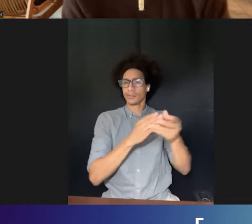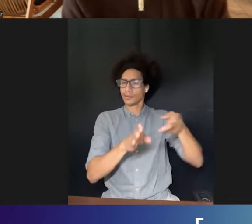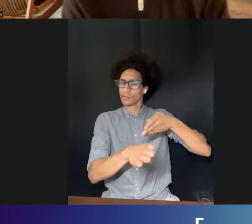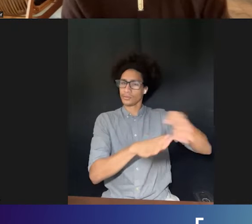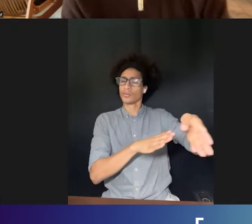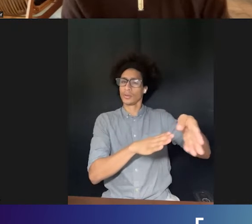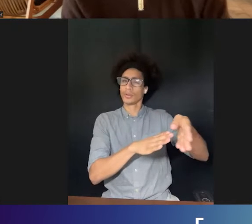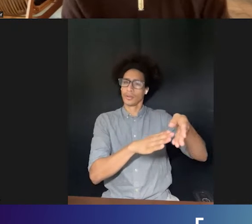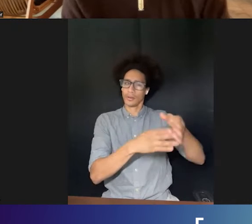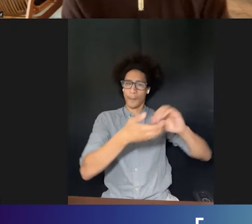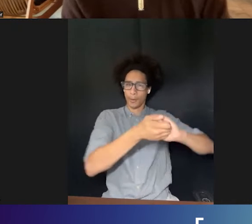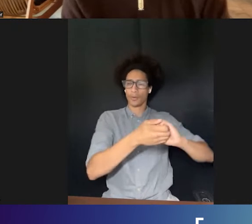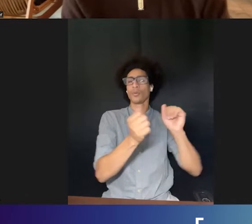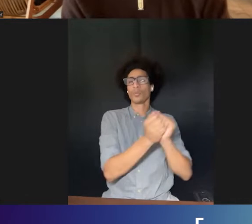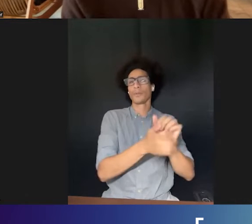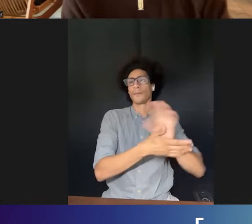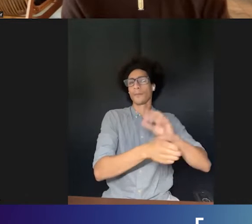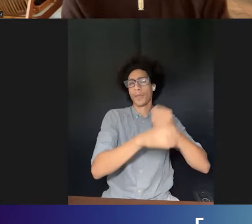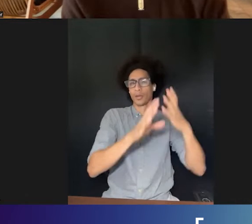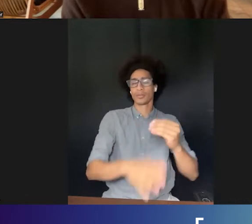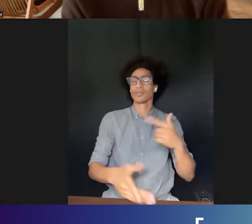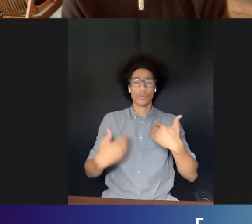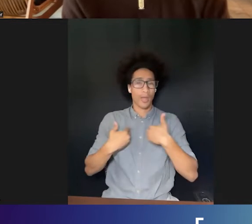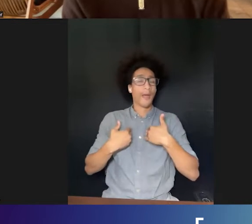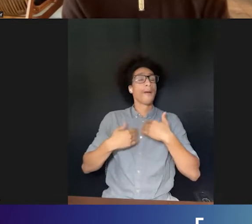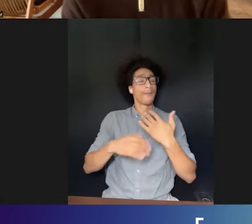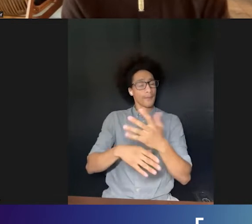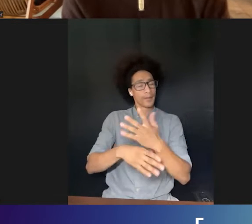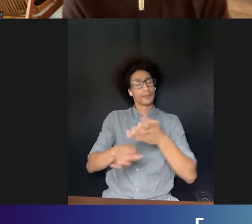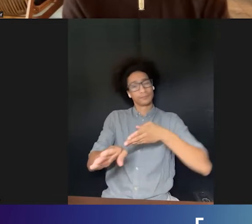And there is an industry of consultants and service companies who will help you do that.